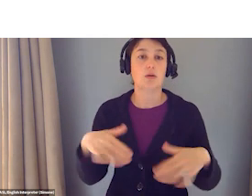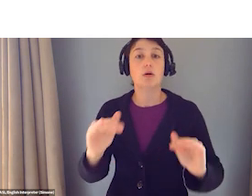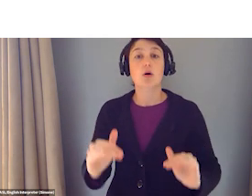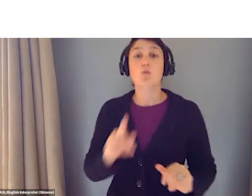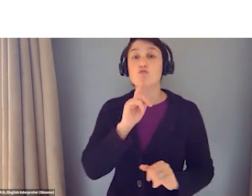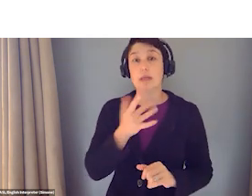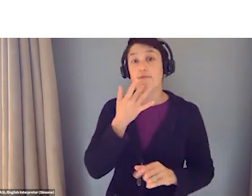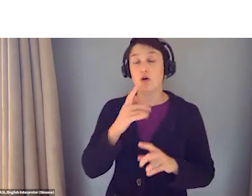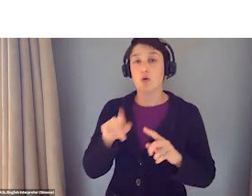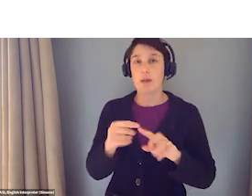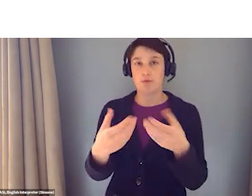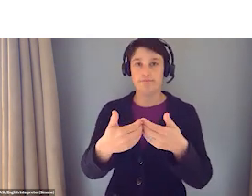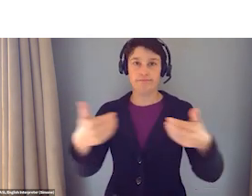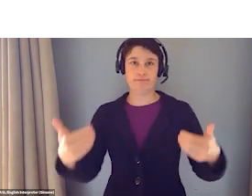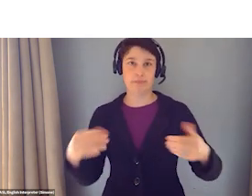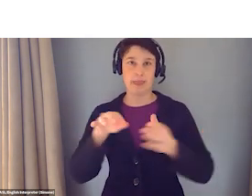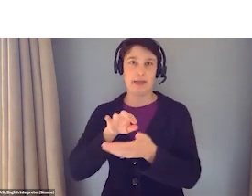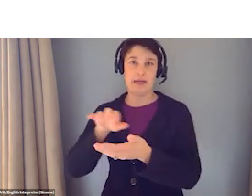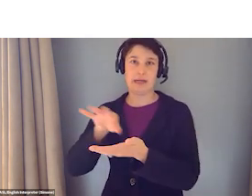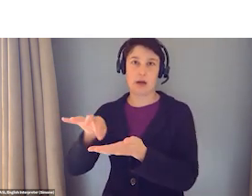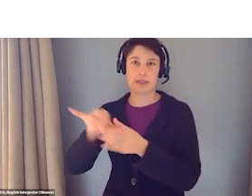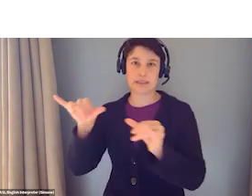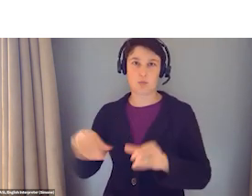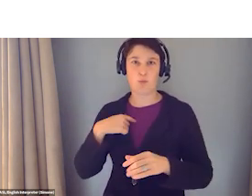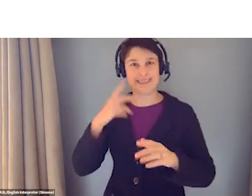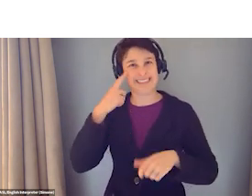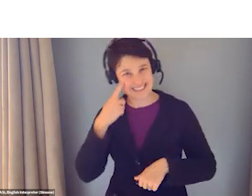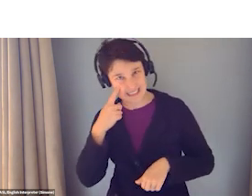so that we can see, "Okay, no indirect cost was charged. Here's how they're separating it out."